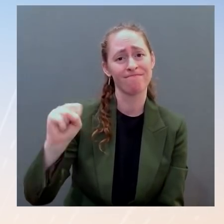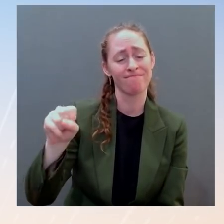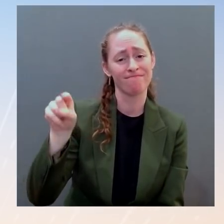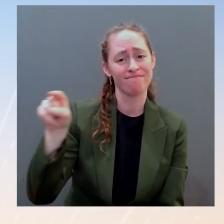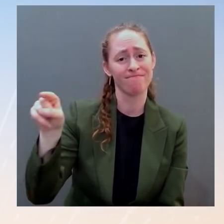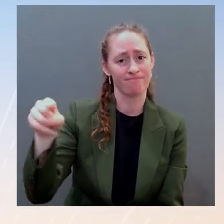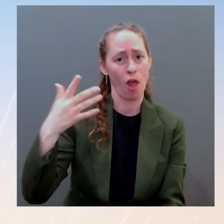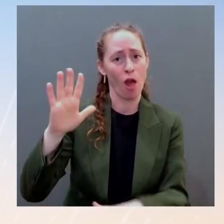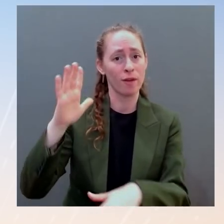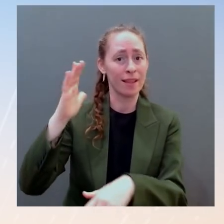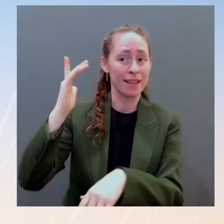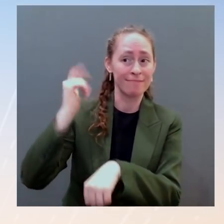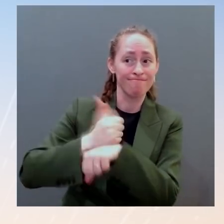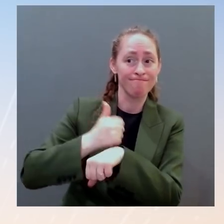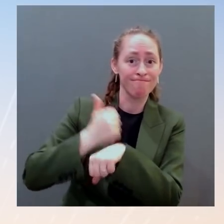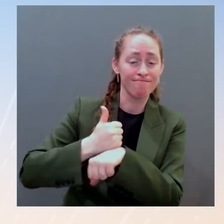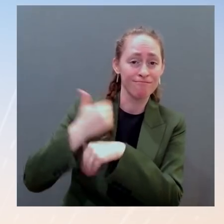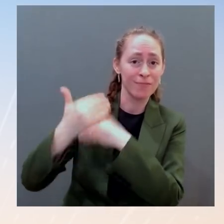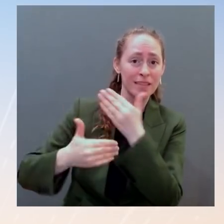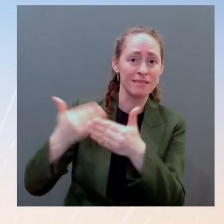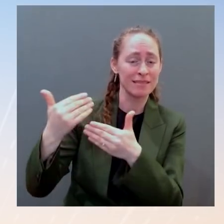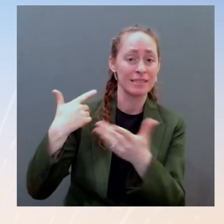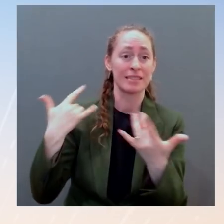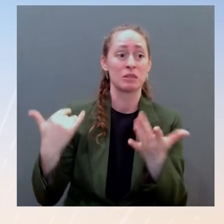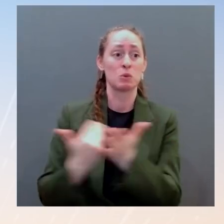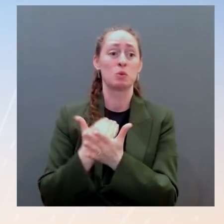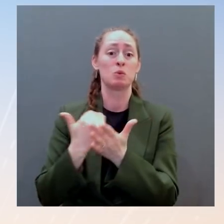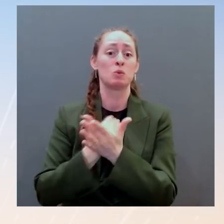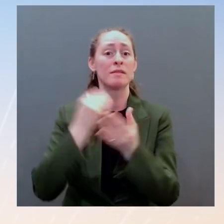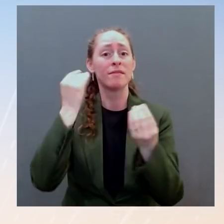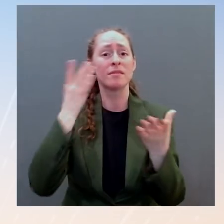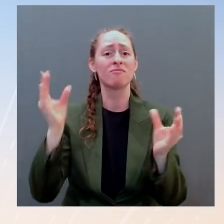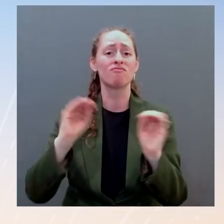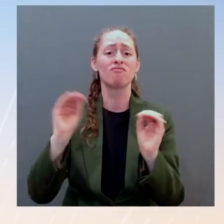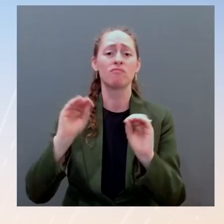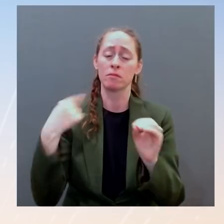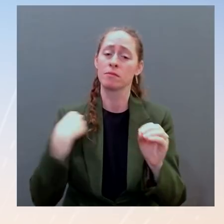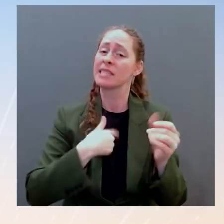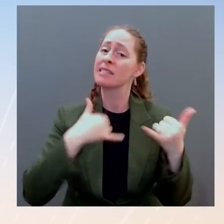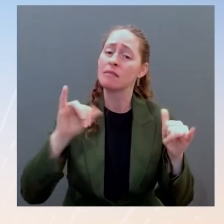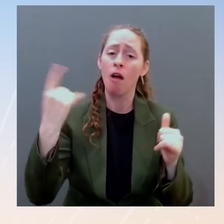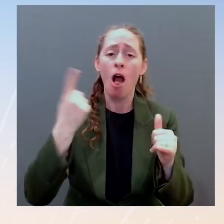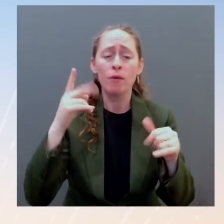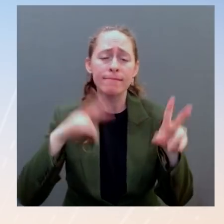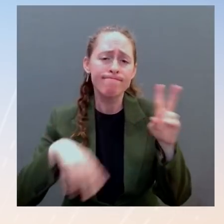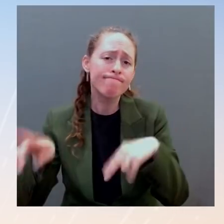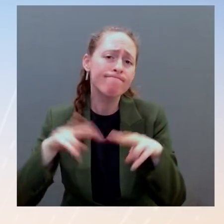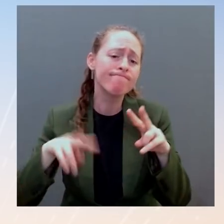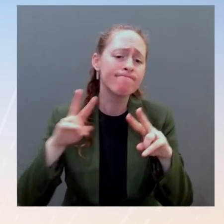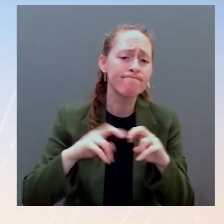Obviously, they're continuing to assess. The Press: I wanted to ask about your announcement from last week on refugees from Ukraine. Ms. Psaki: Yeah.